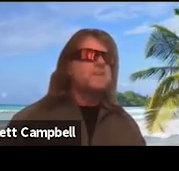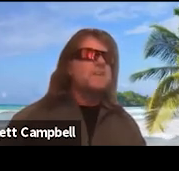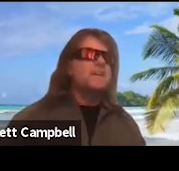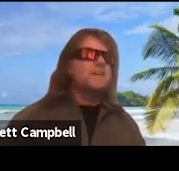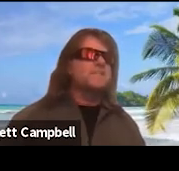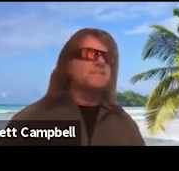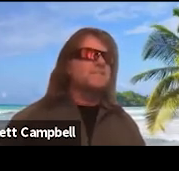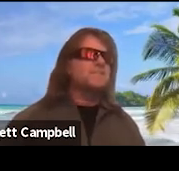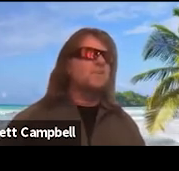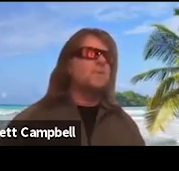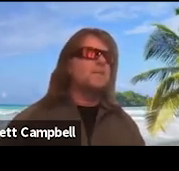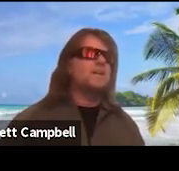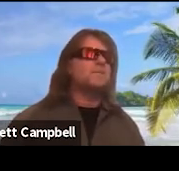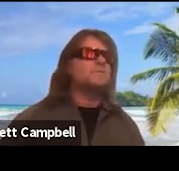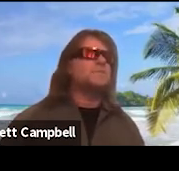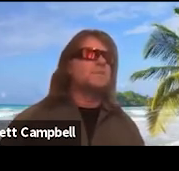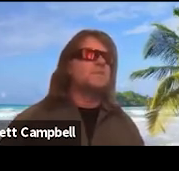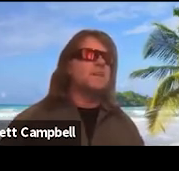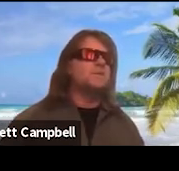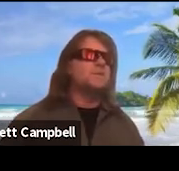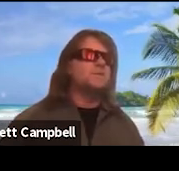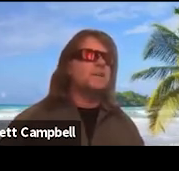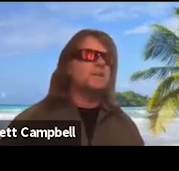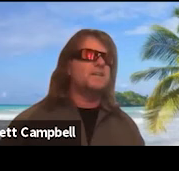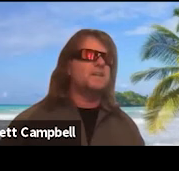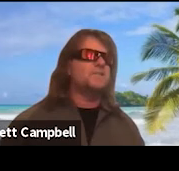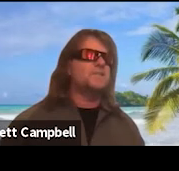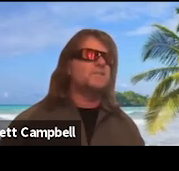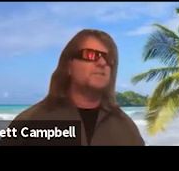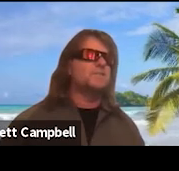and so many times a server